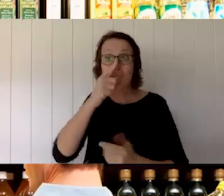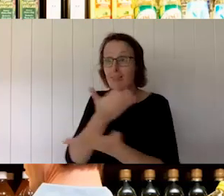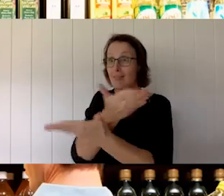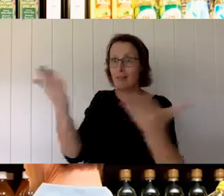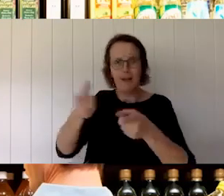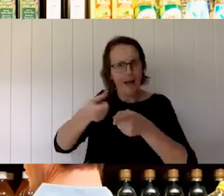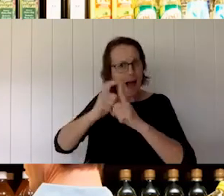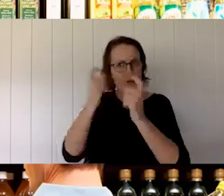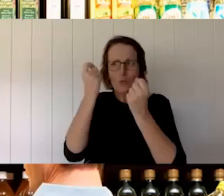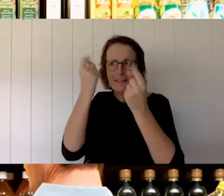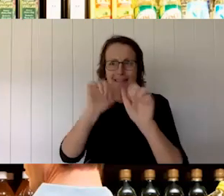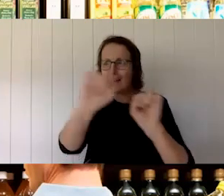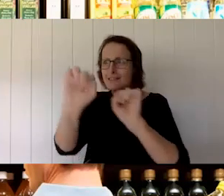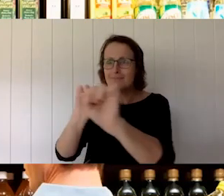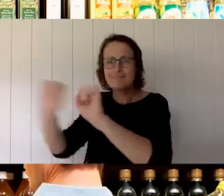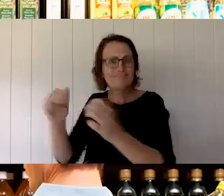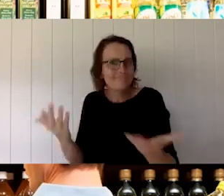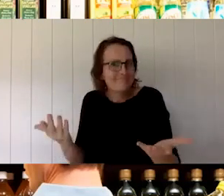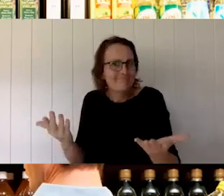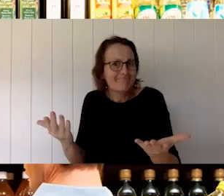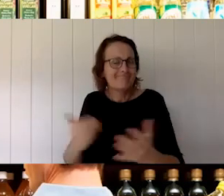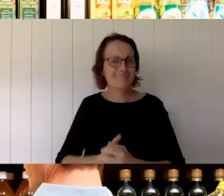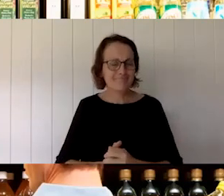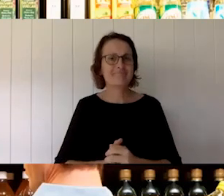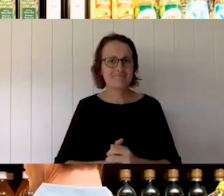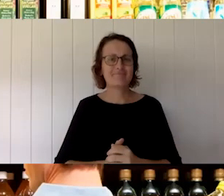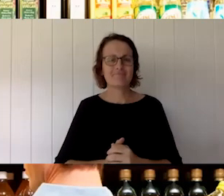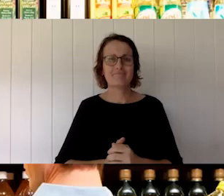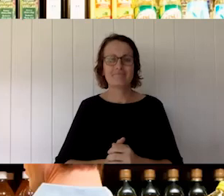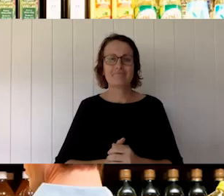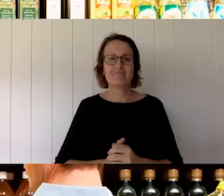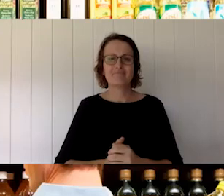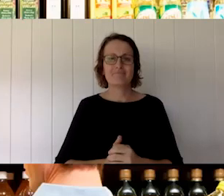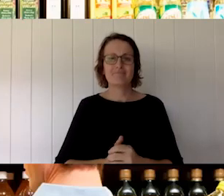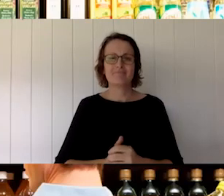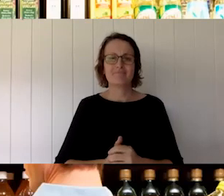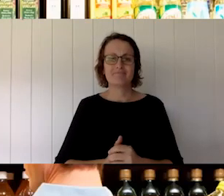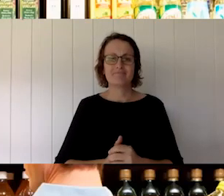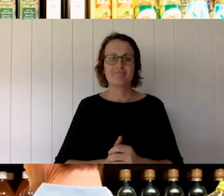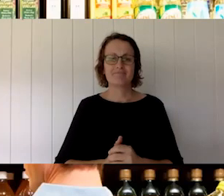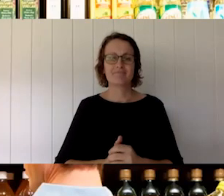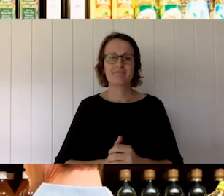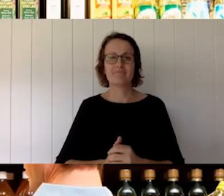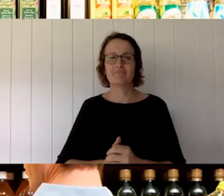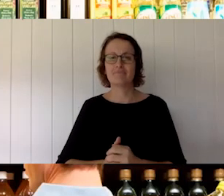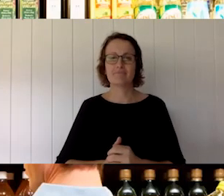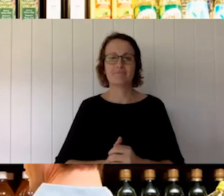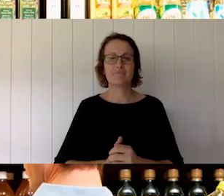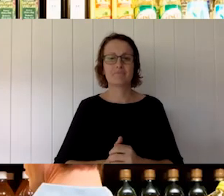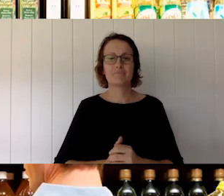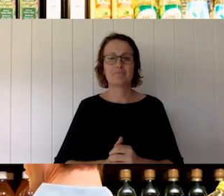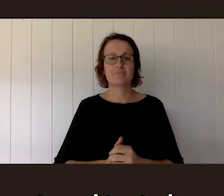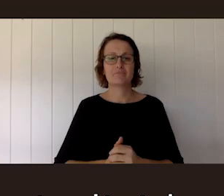understand and grapple with. The underlying view from most basic